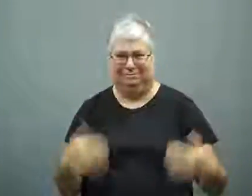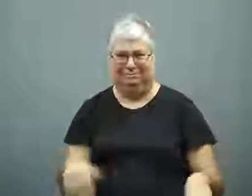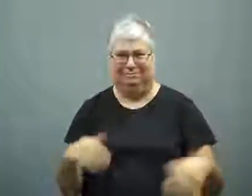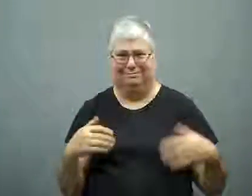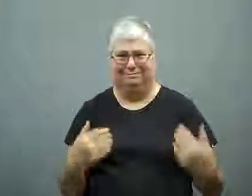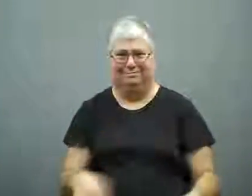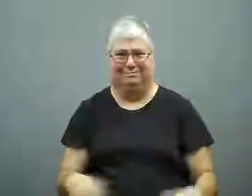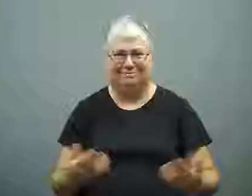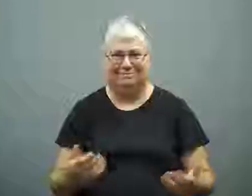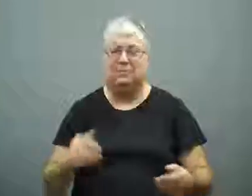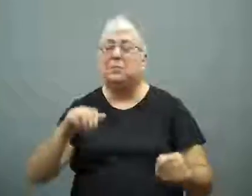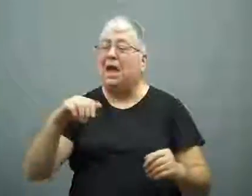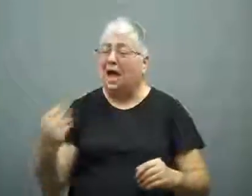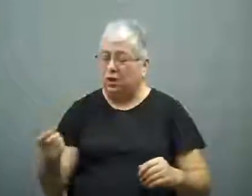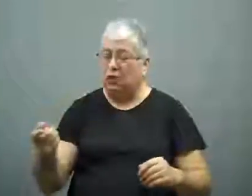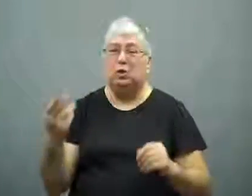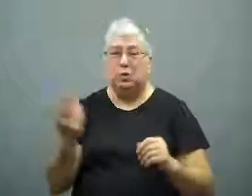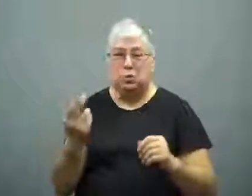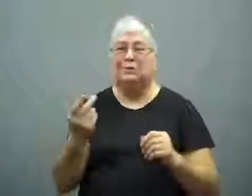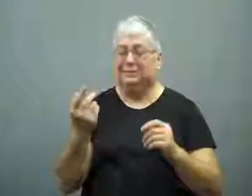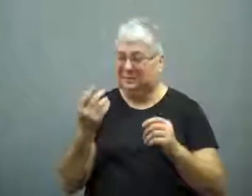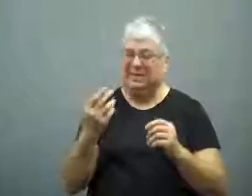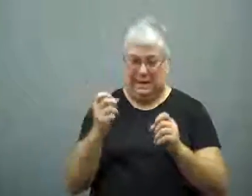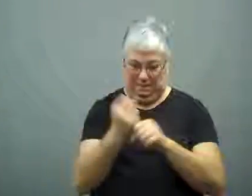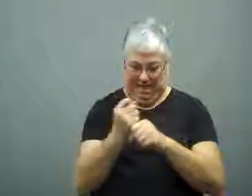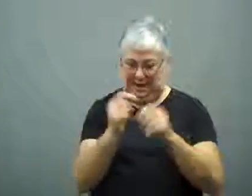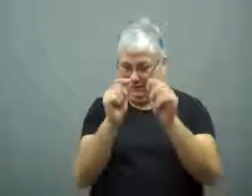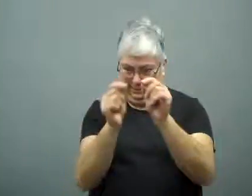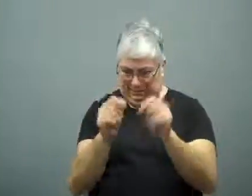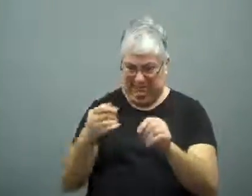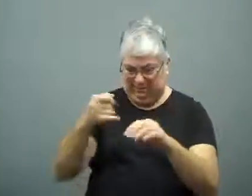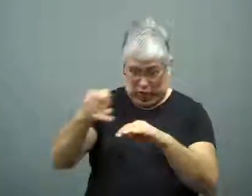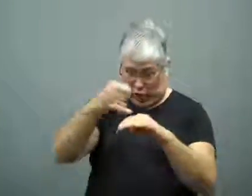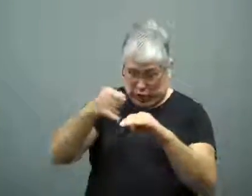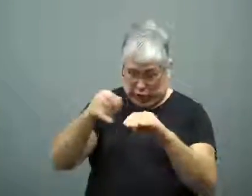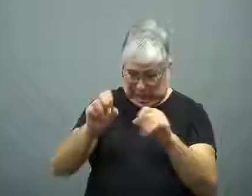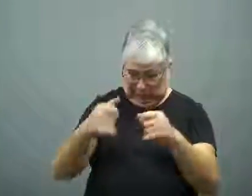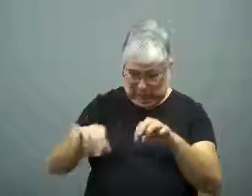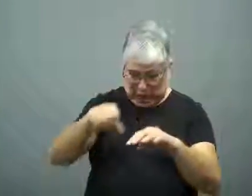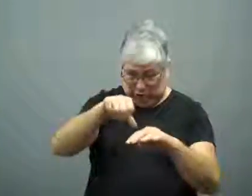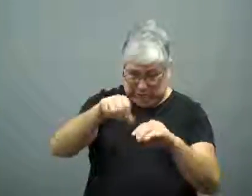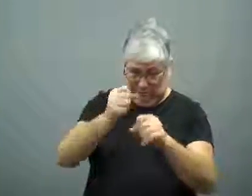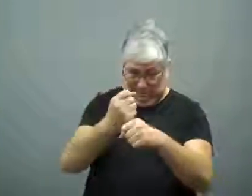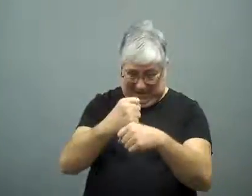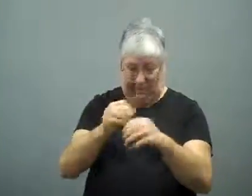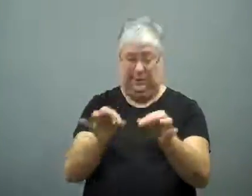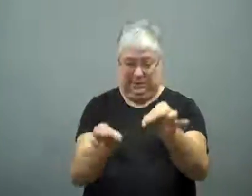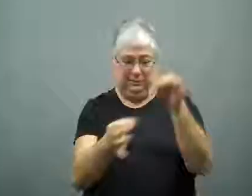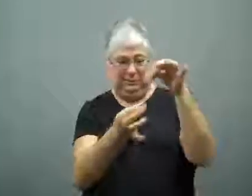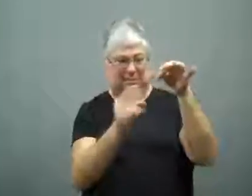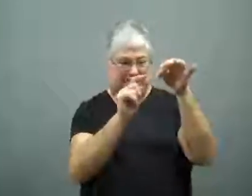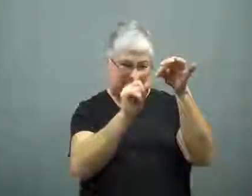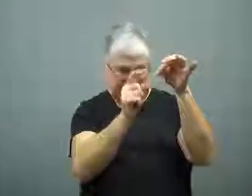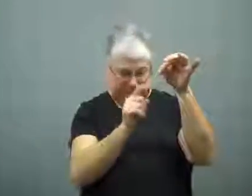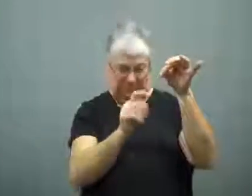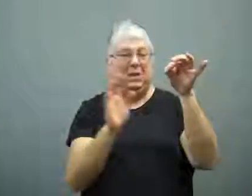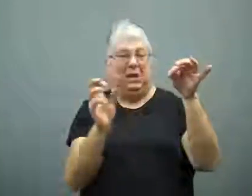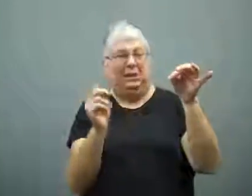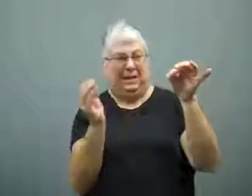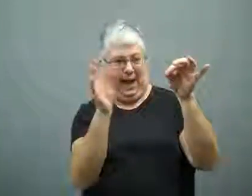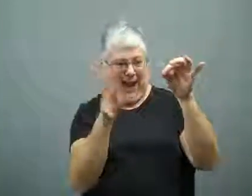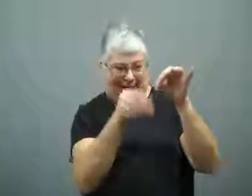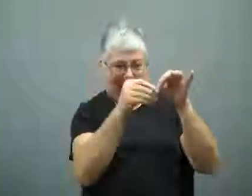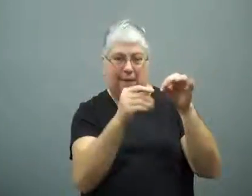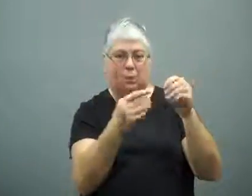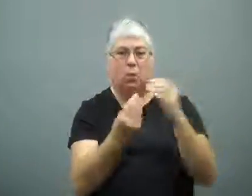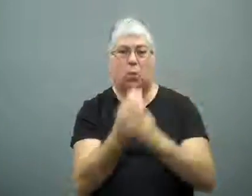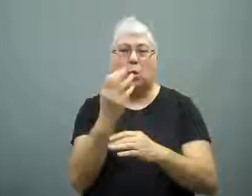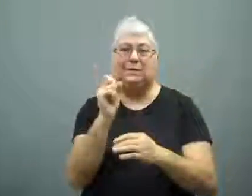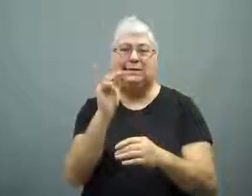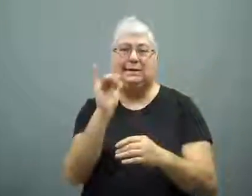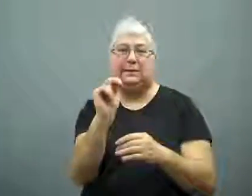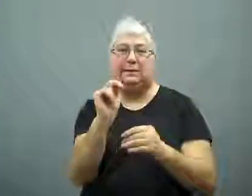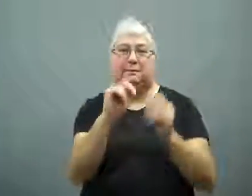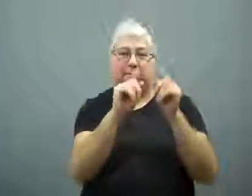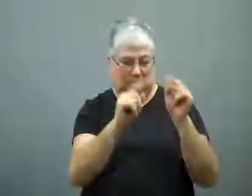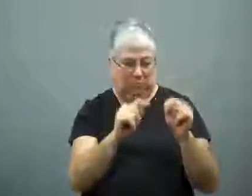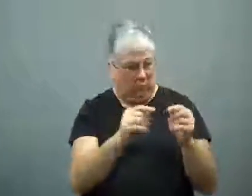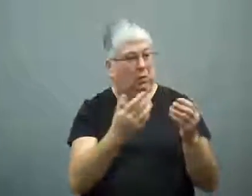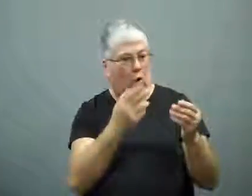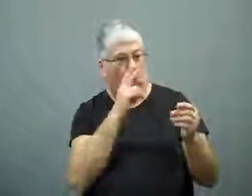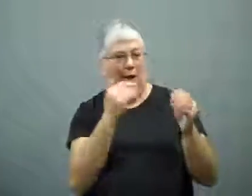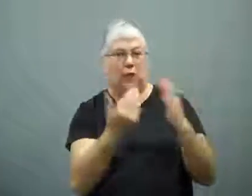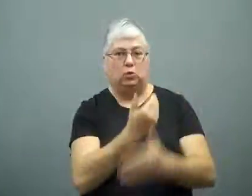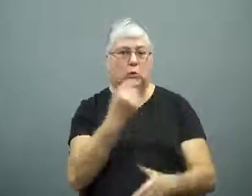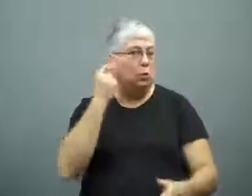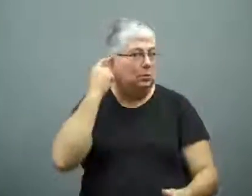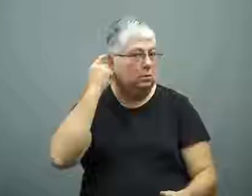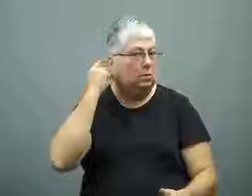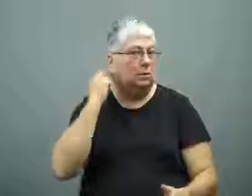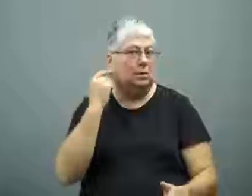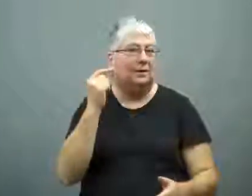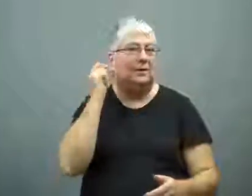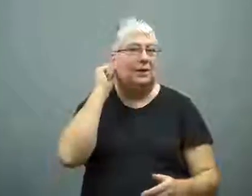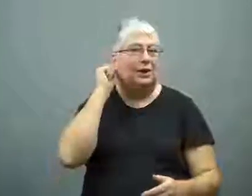That's really amazing! In another case, a printer made a framework